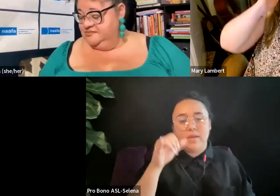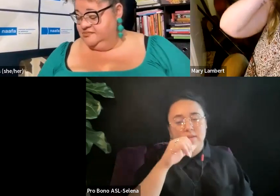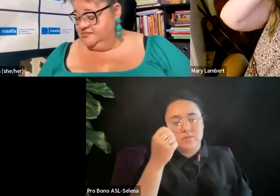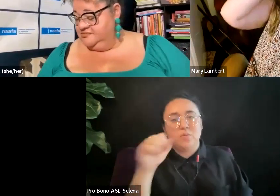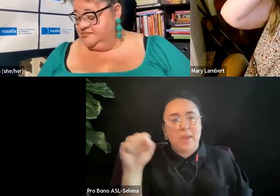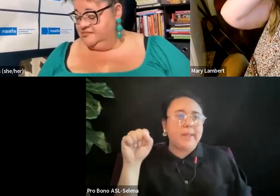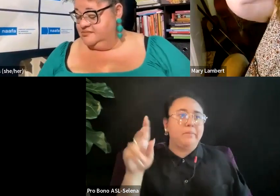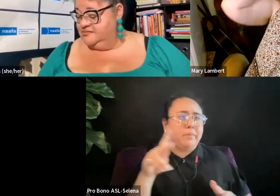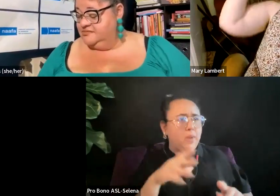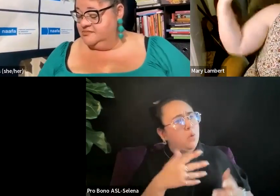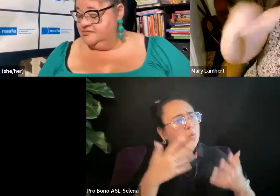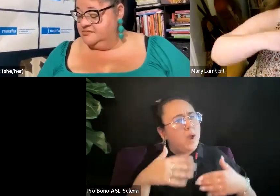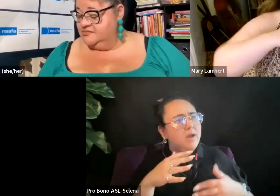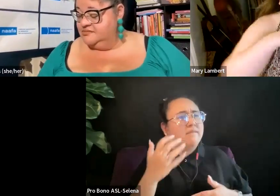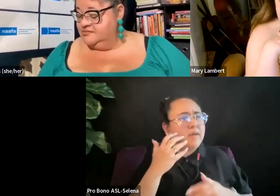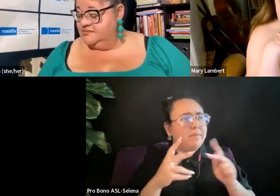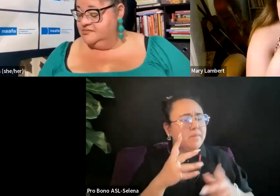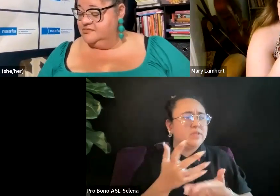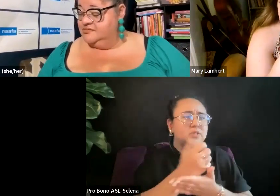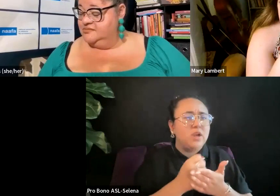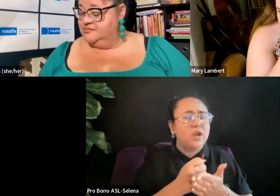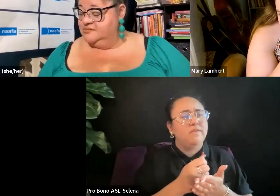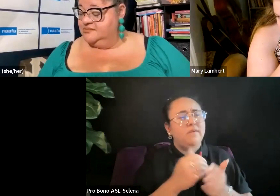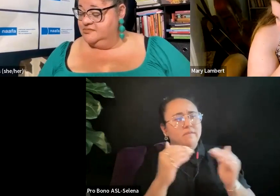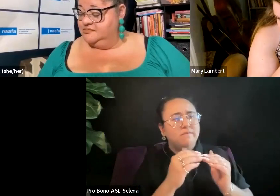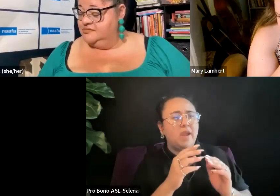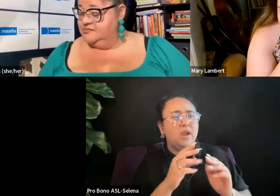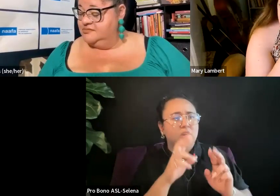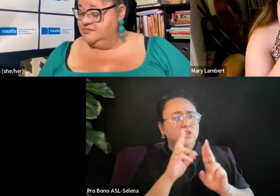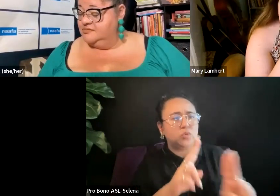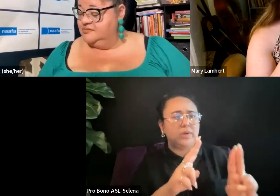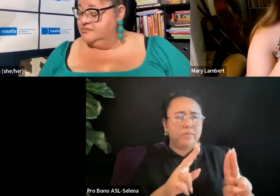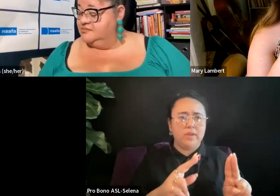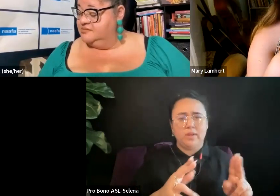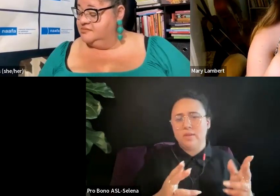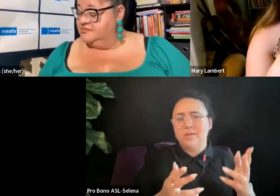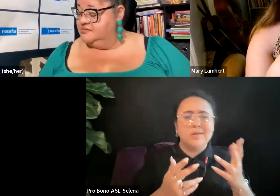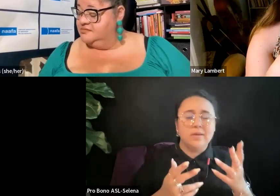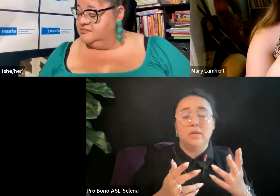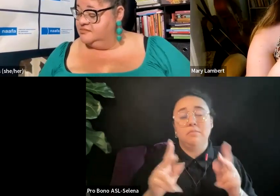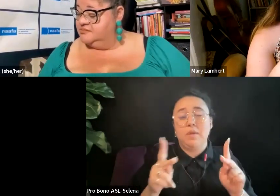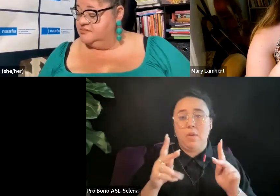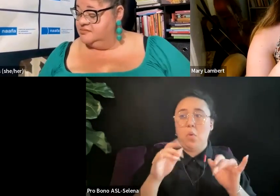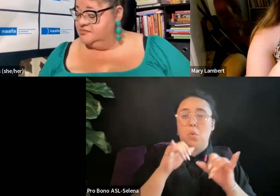So I competed and did like student slam poetry for for a couple of years and I got